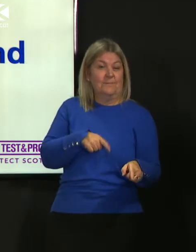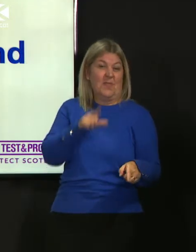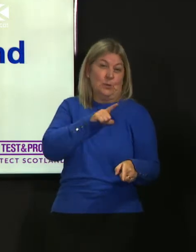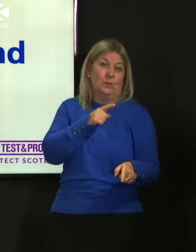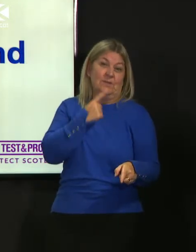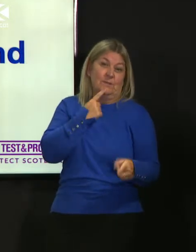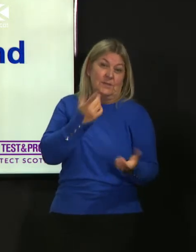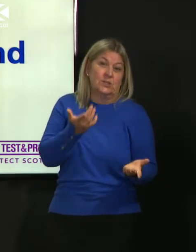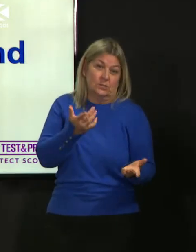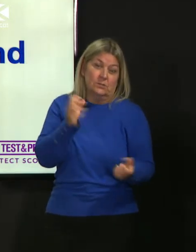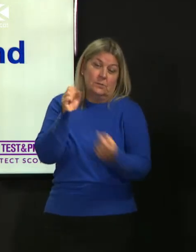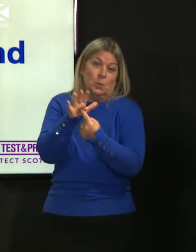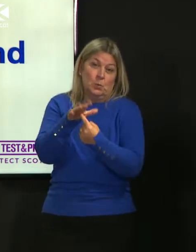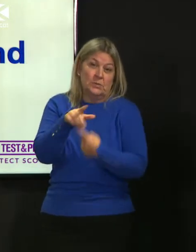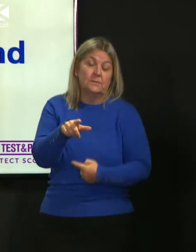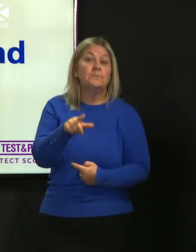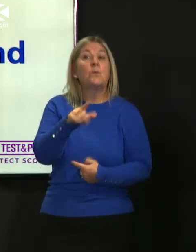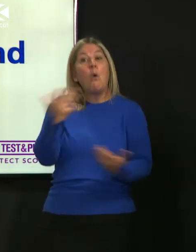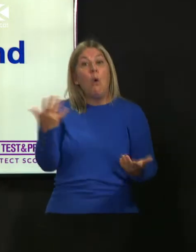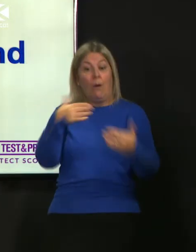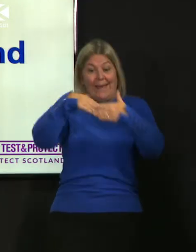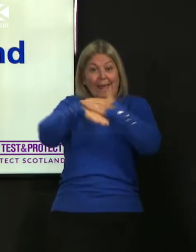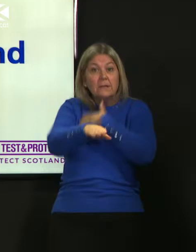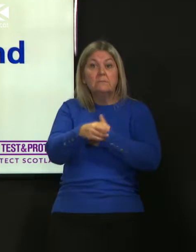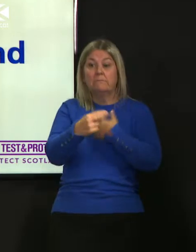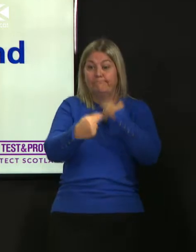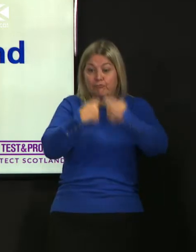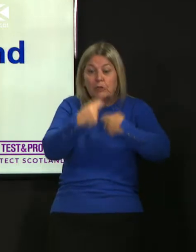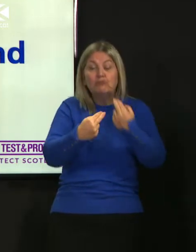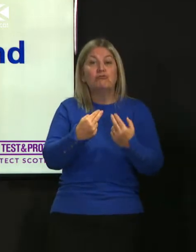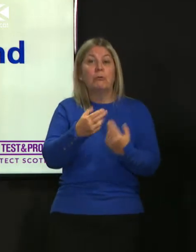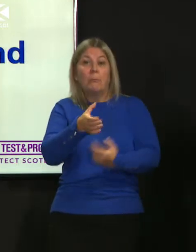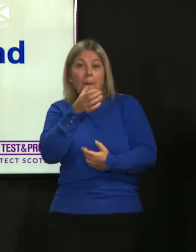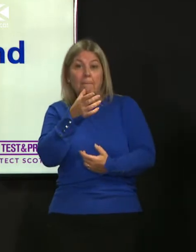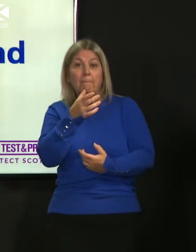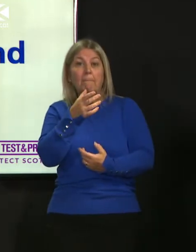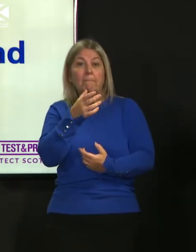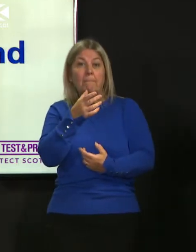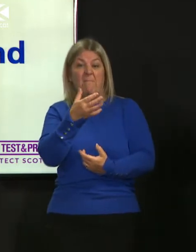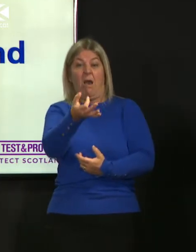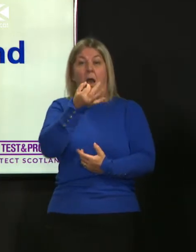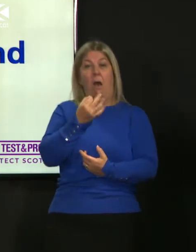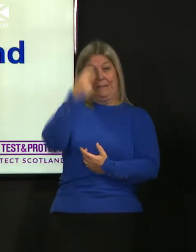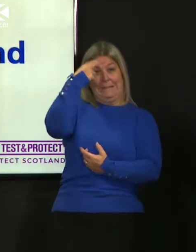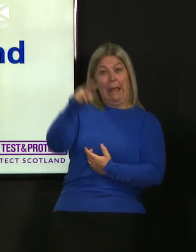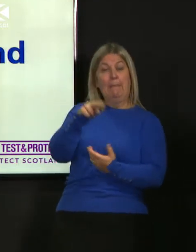important to give our contact details, if we go to for example a restaurant. So that's how test